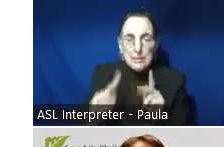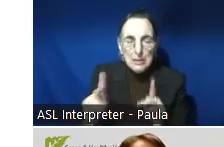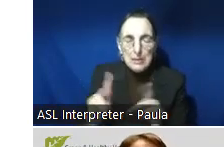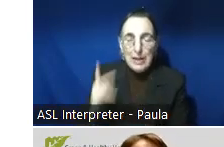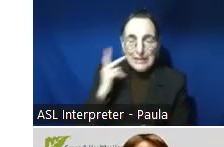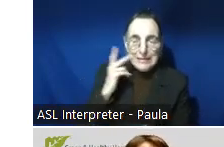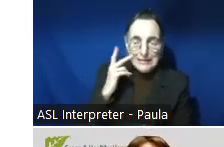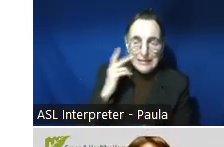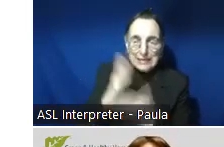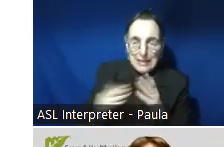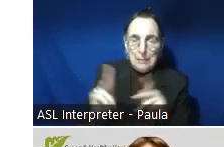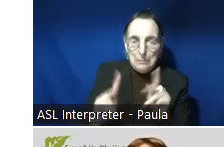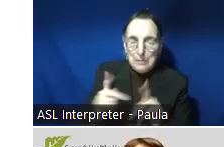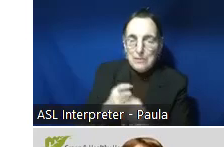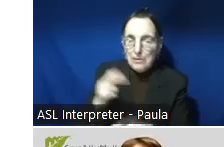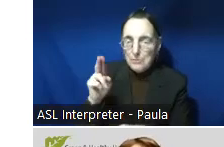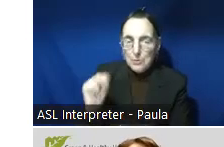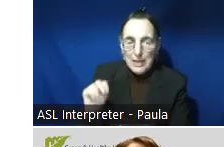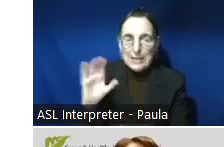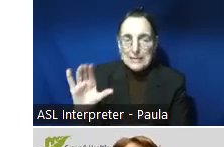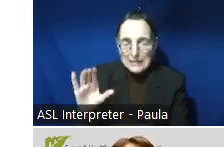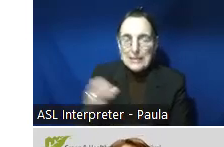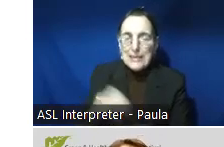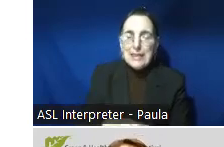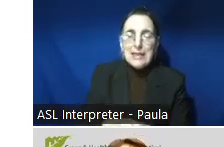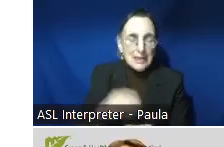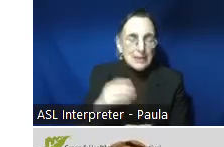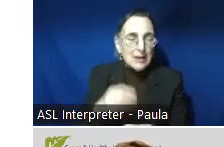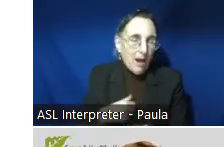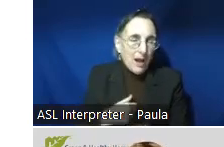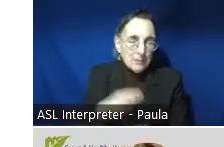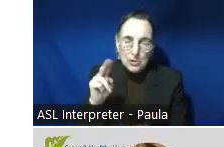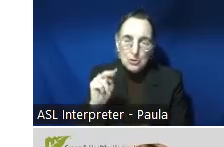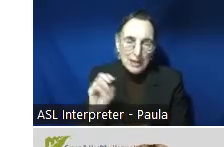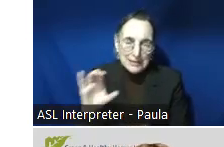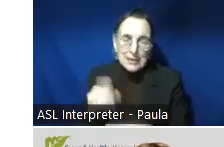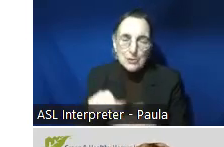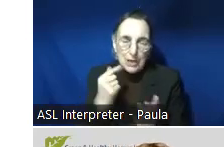City and happy to talk to you about our work in three great locations across the country.